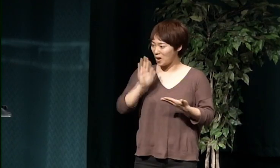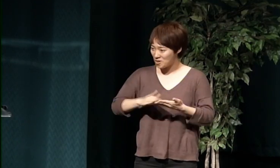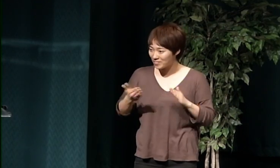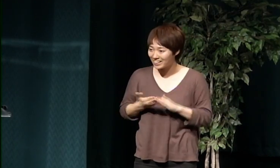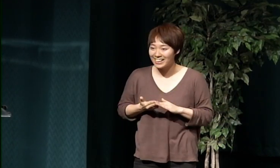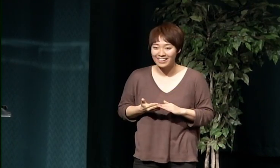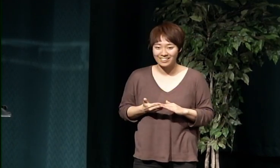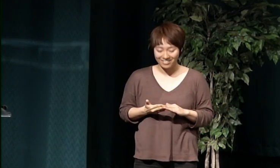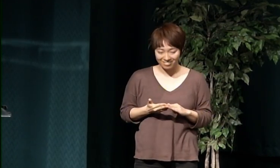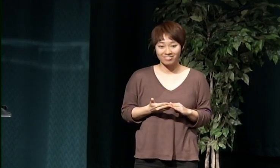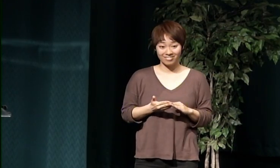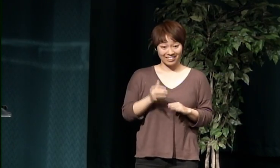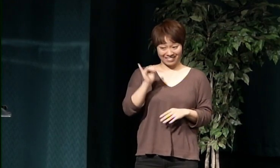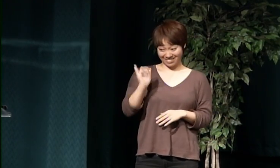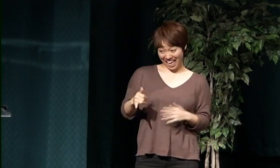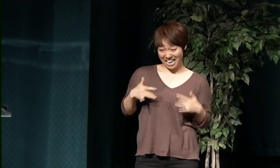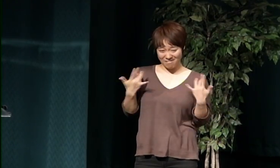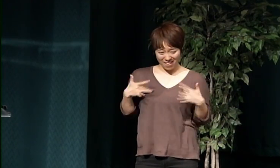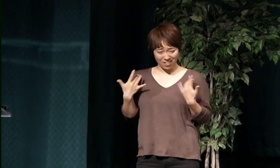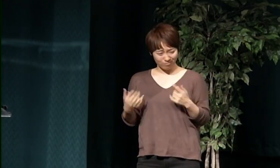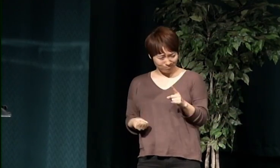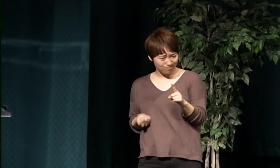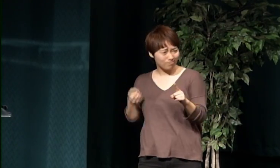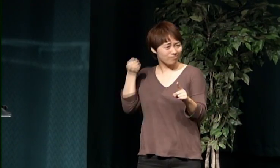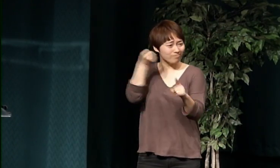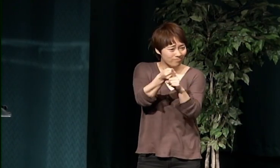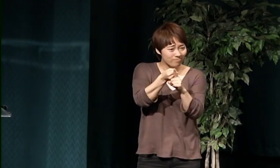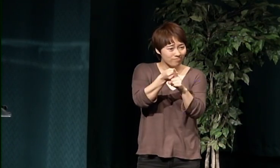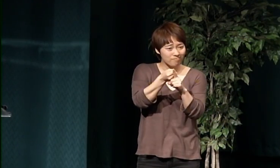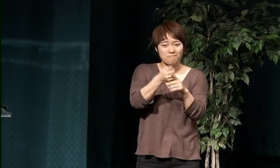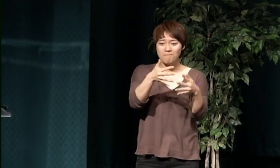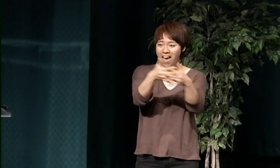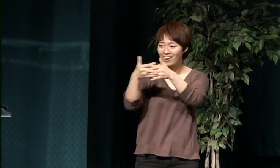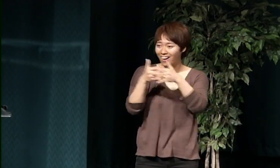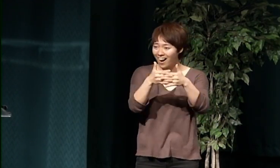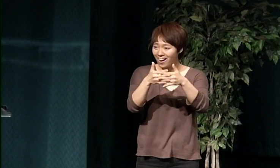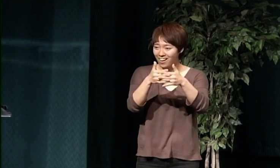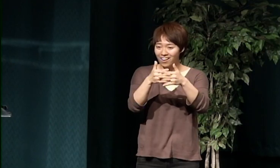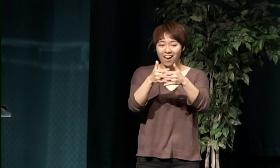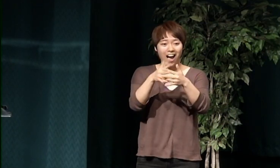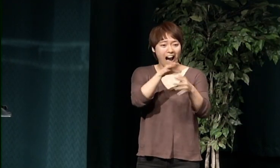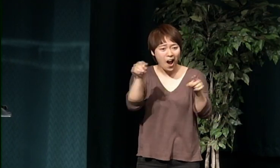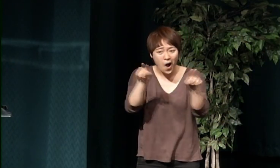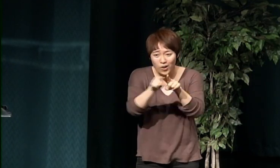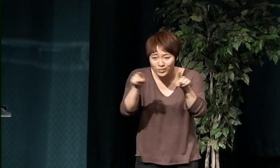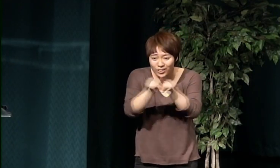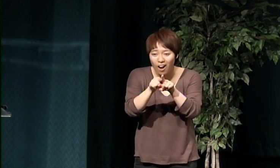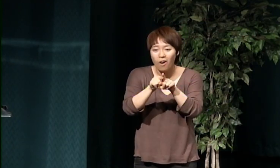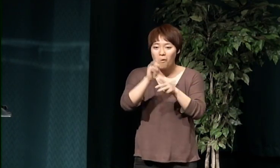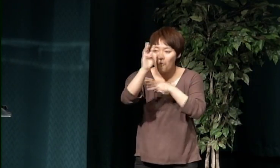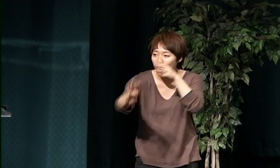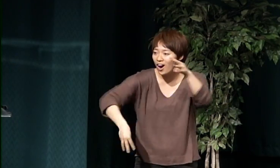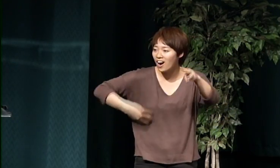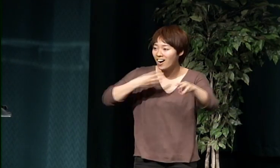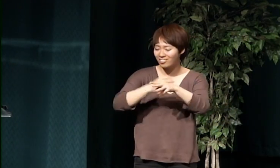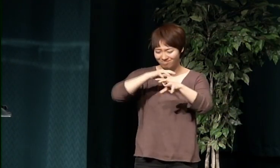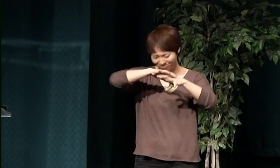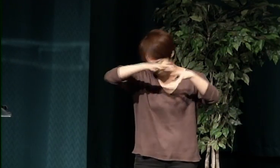how important the event was for our deaf community. We know that the event impacted the deaf history